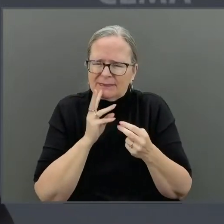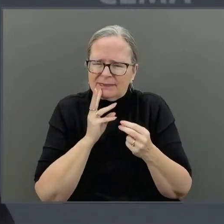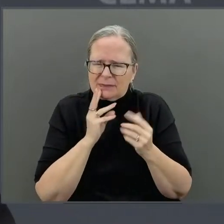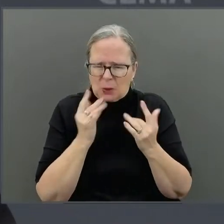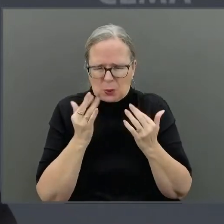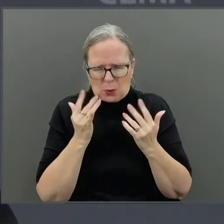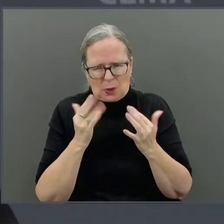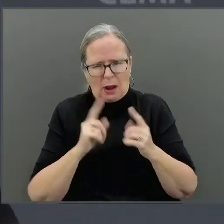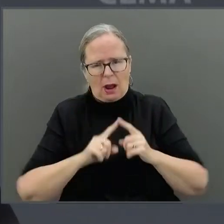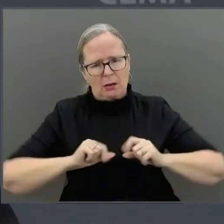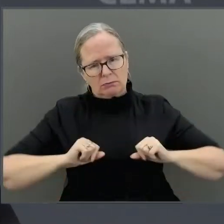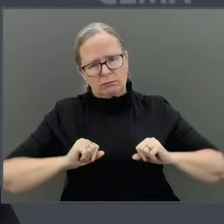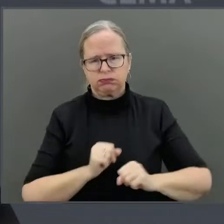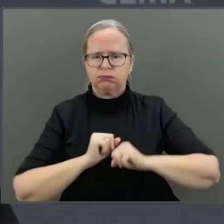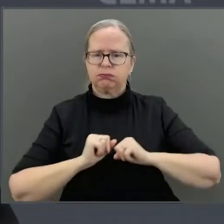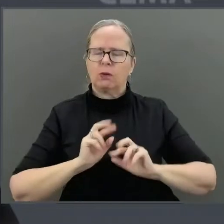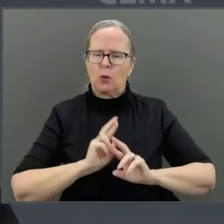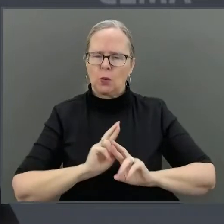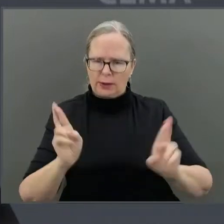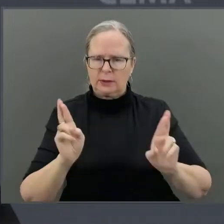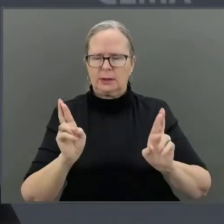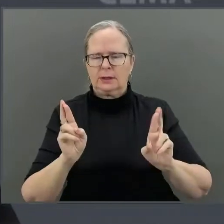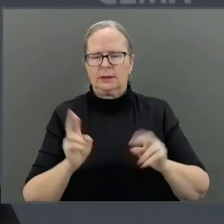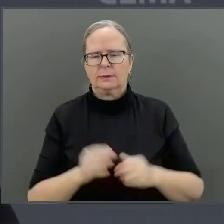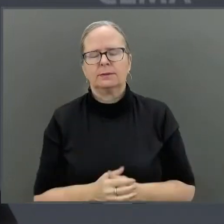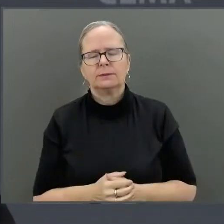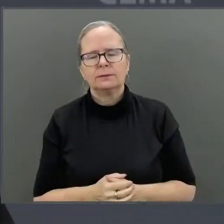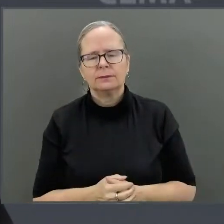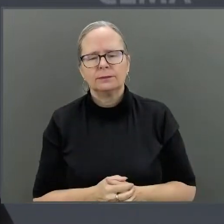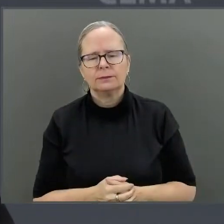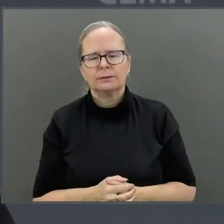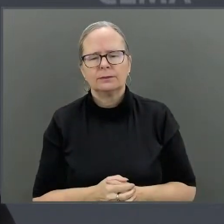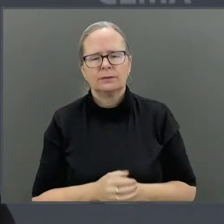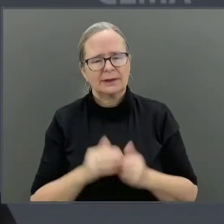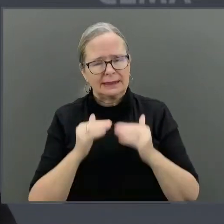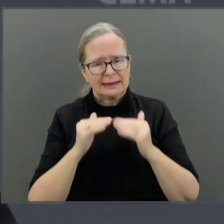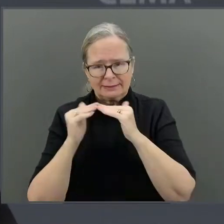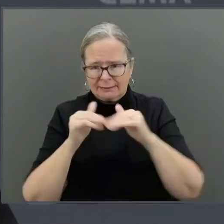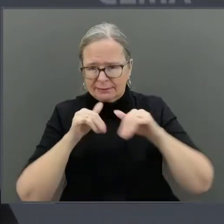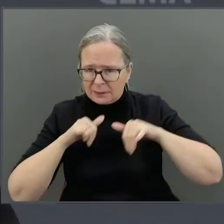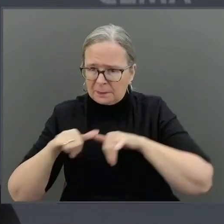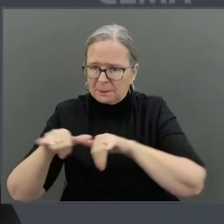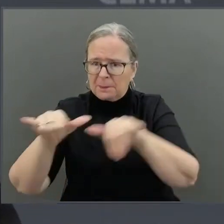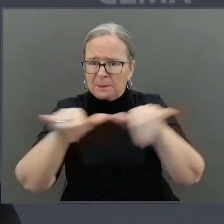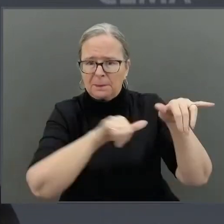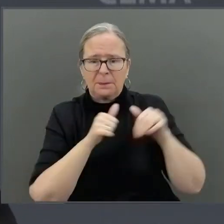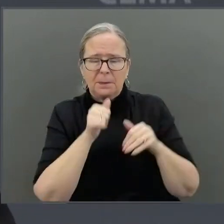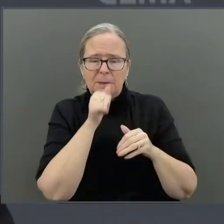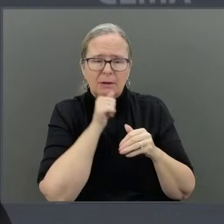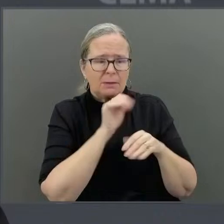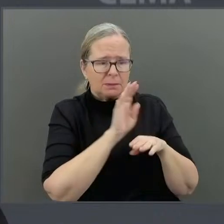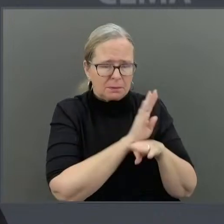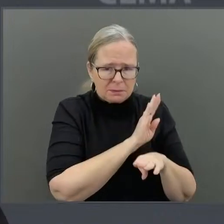we genely appreciate the efforts of everyone doing their part the forecast has us heading